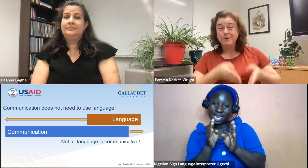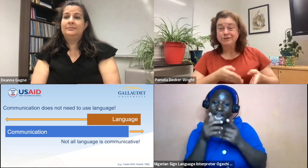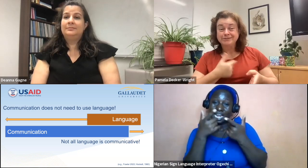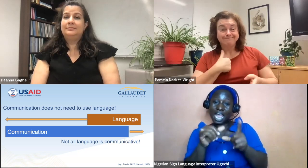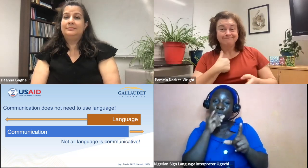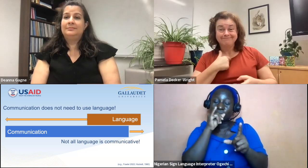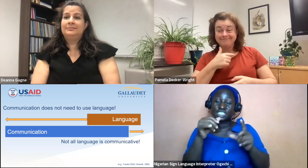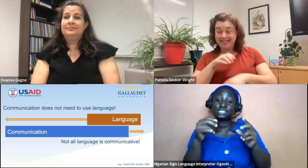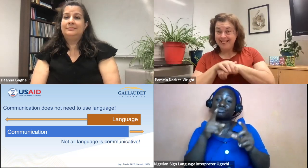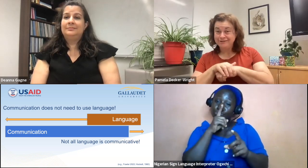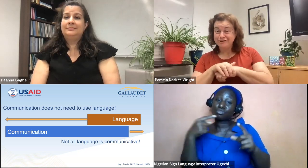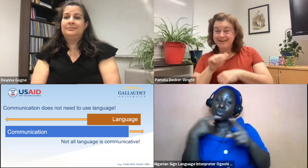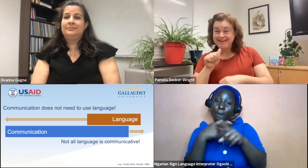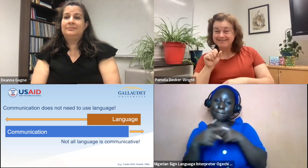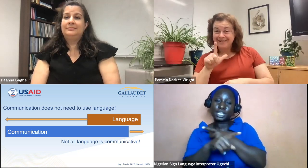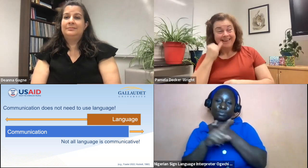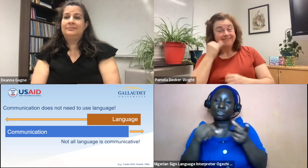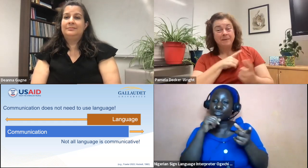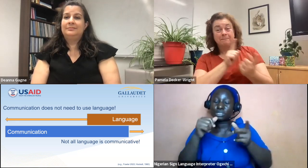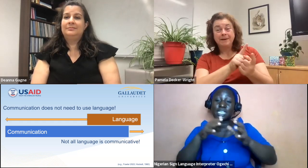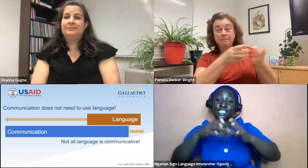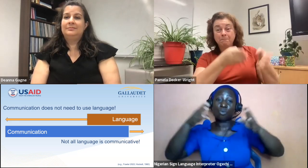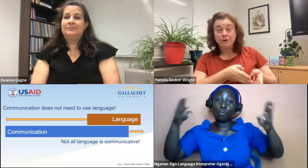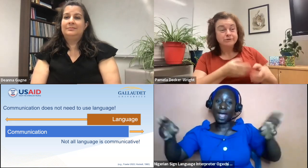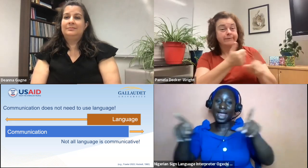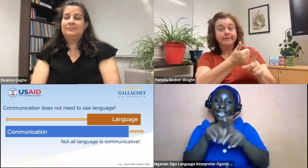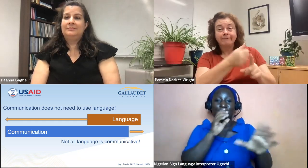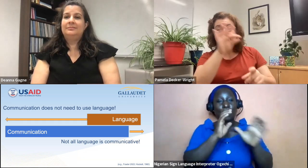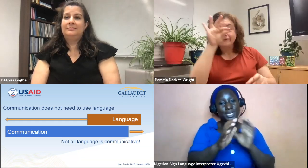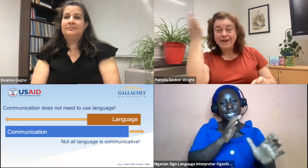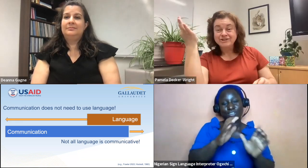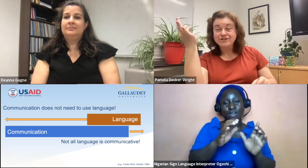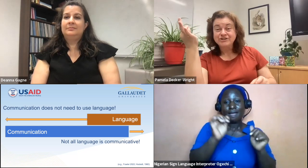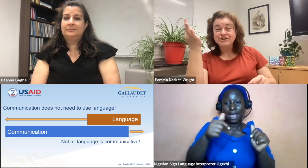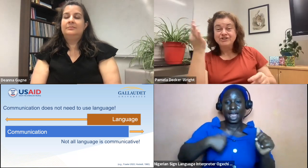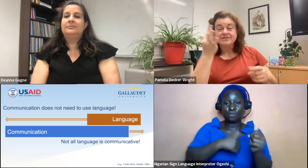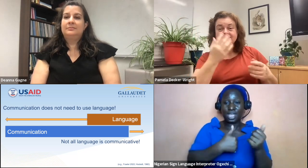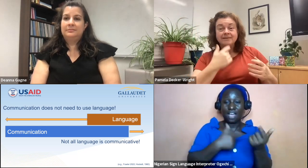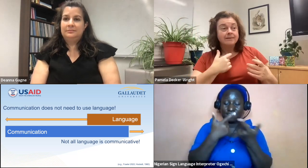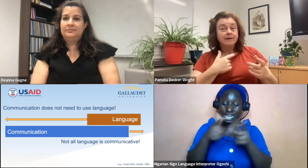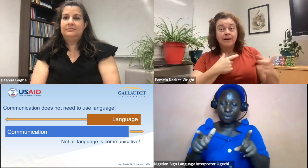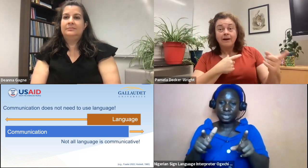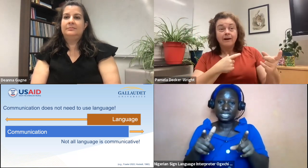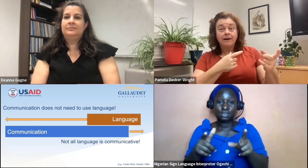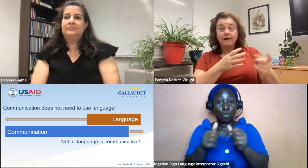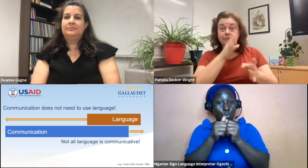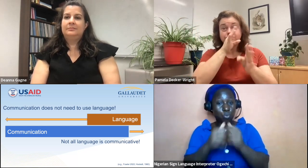Yeah. I mean, I could meet a person I know English and Asl. I might meet another individual who knows only French